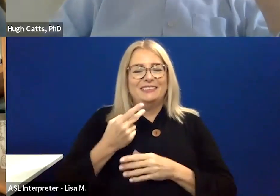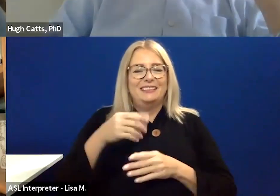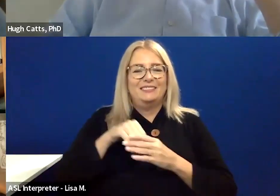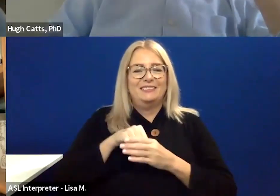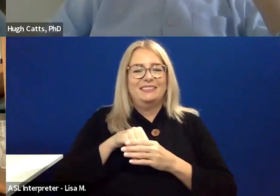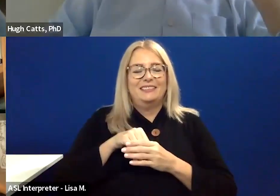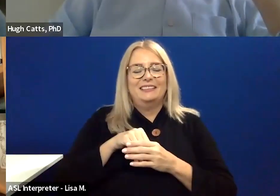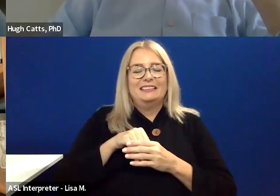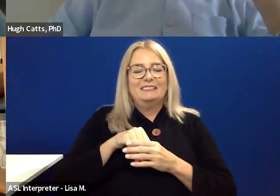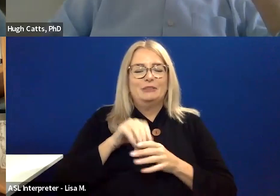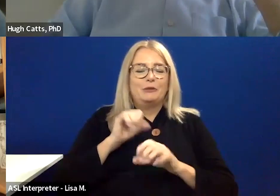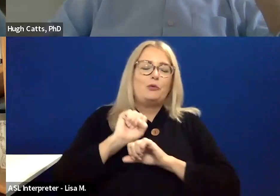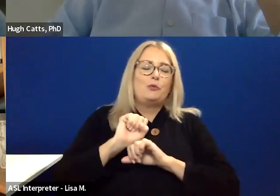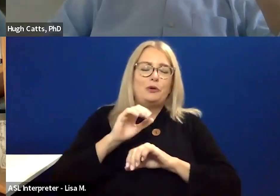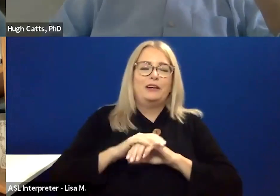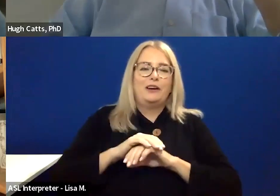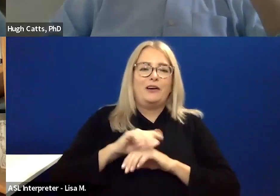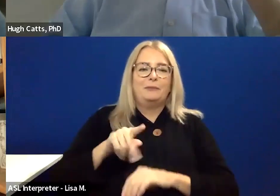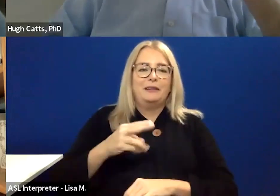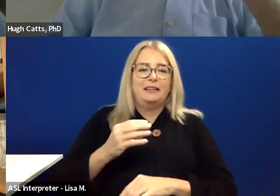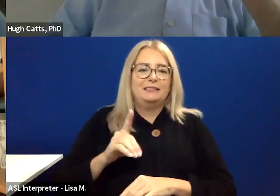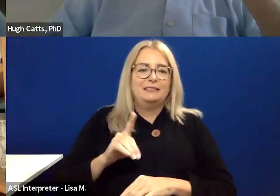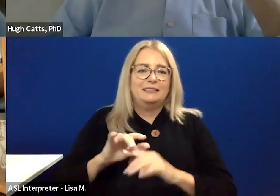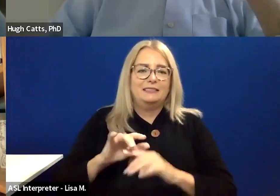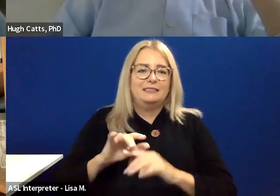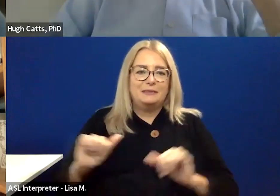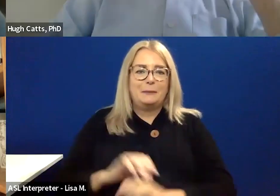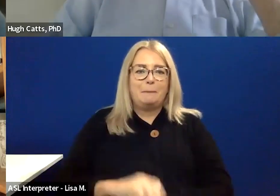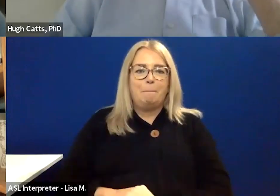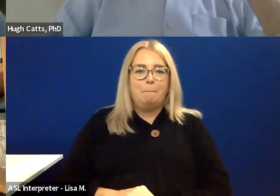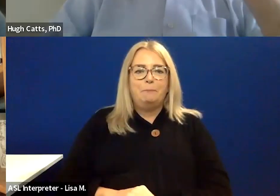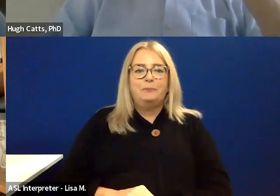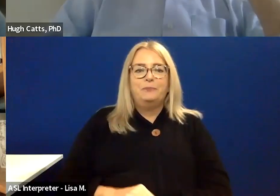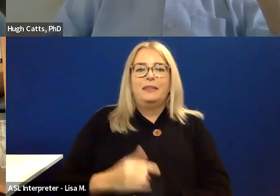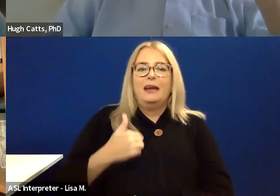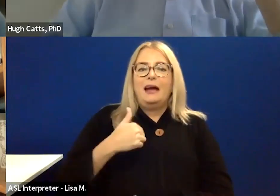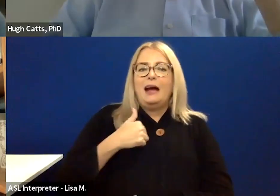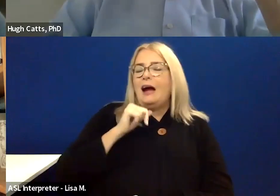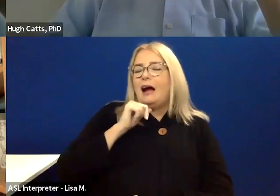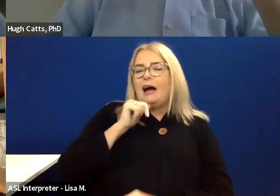um yeah I I don't particularly get myself as a star I mean I look at myself that's really